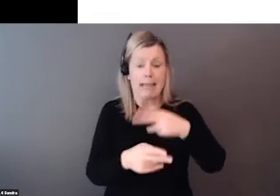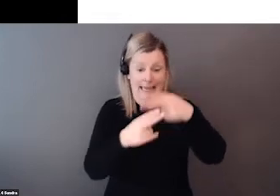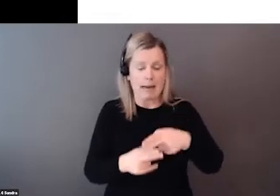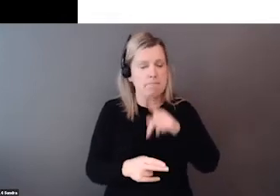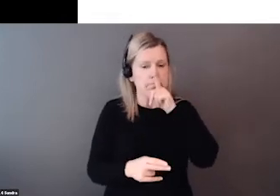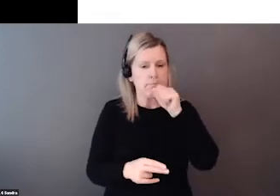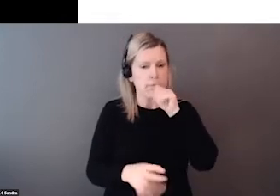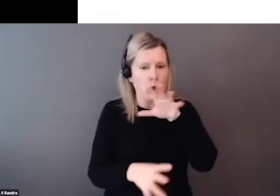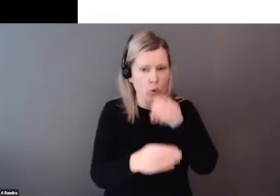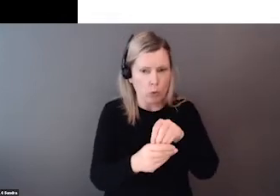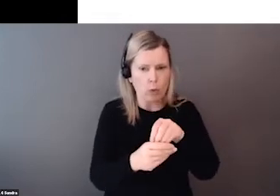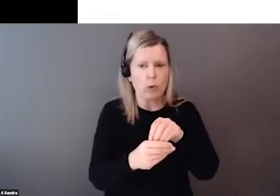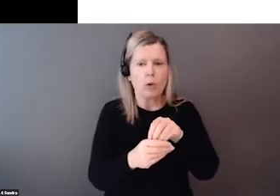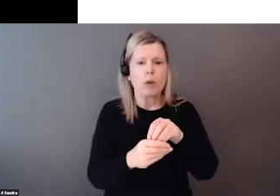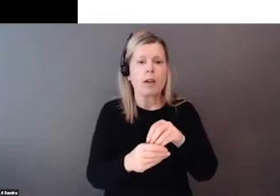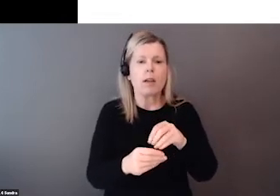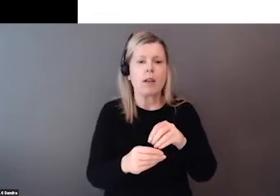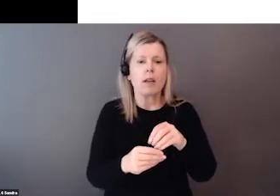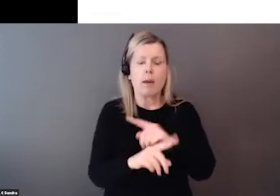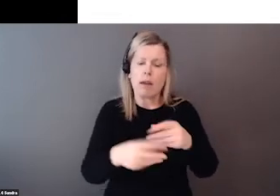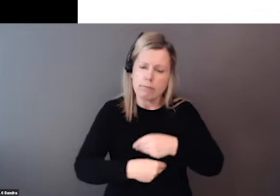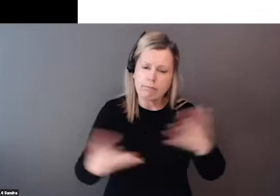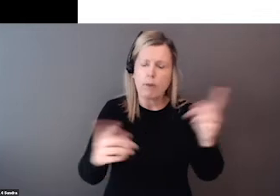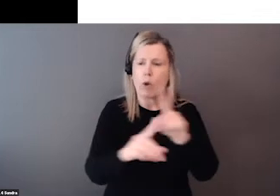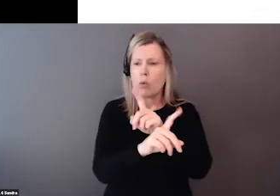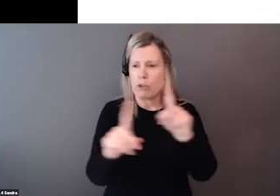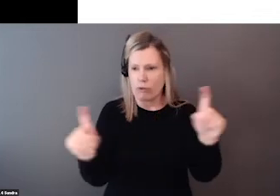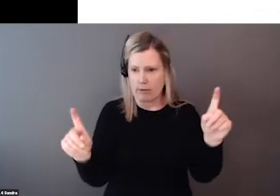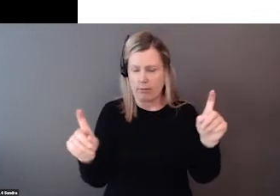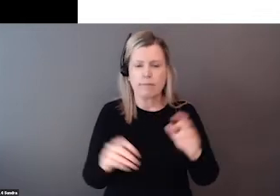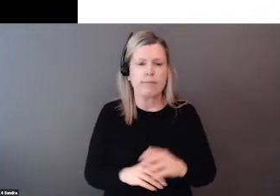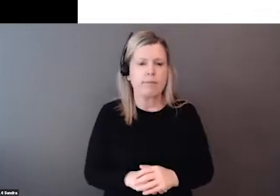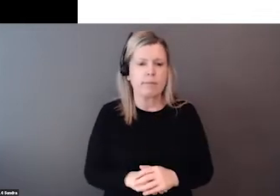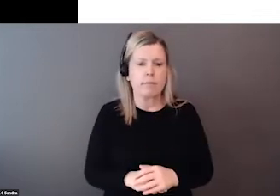and recommendations of experts using a series of questionnaires. And so over two rounds,